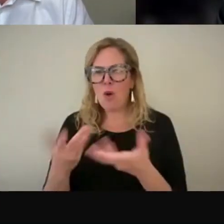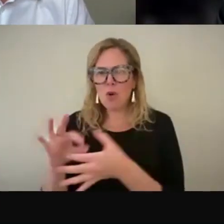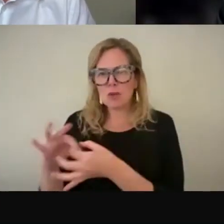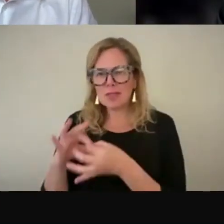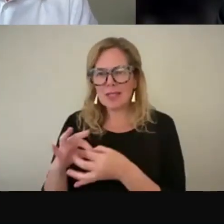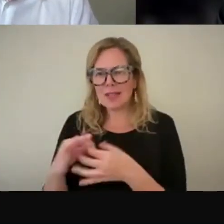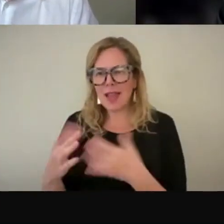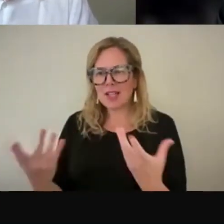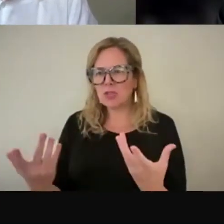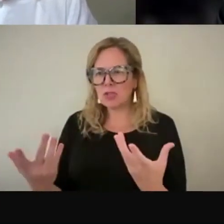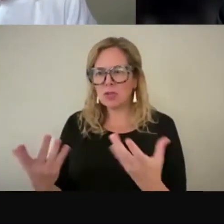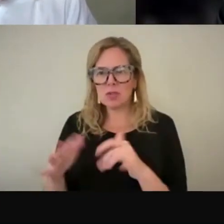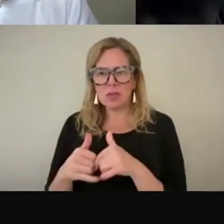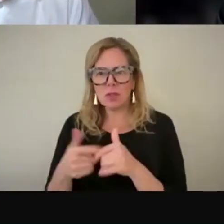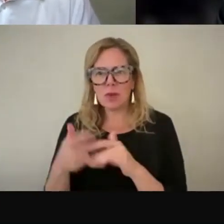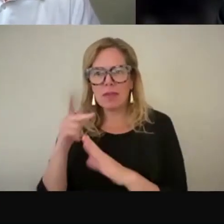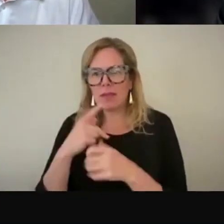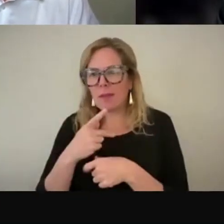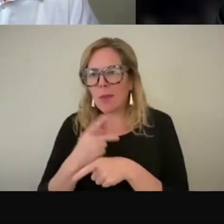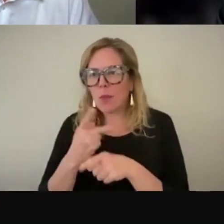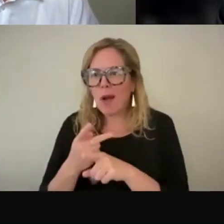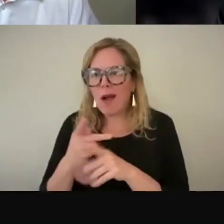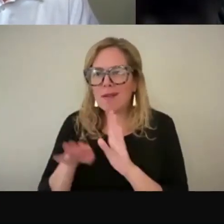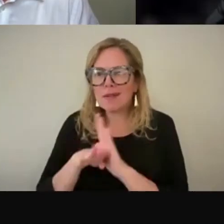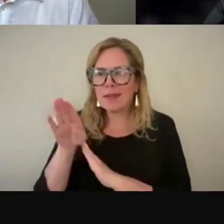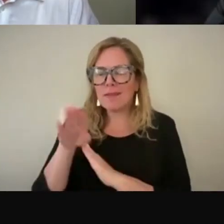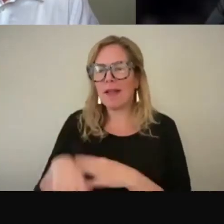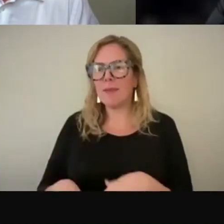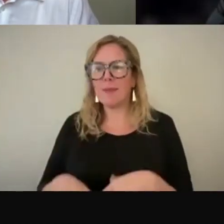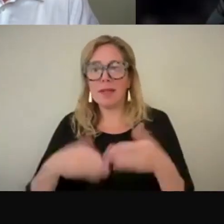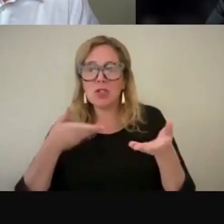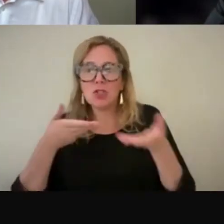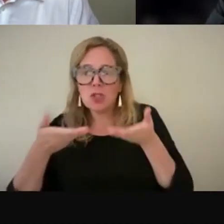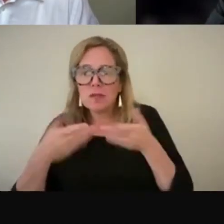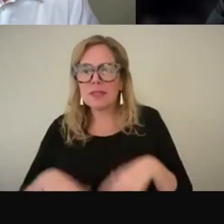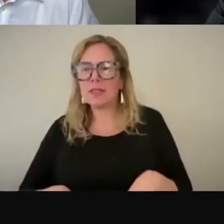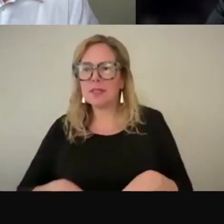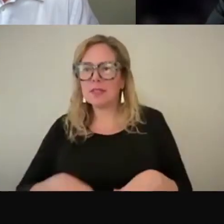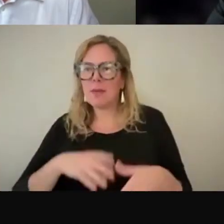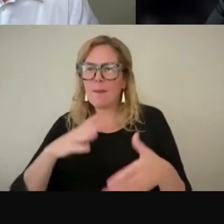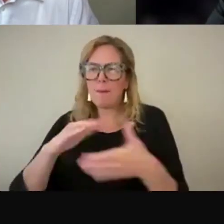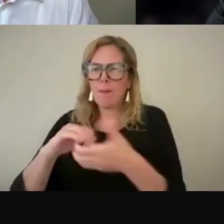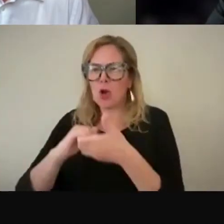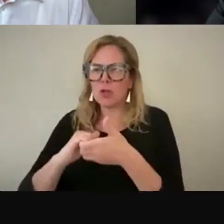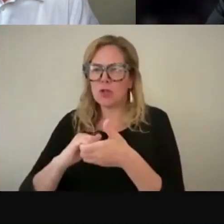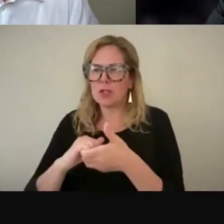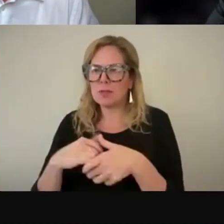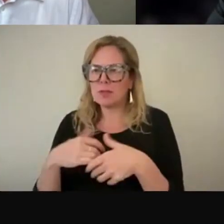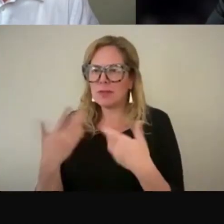development, the services and the partnerships. >> Rajiv Kumar: I'll give three very quick